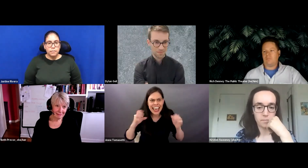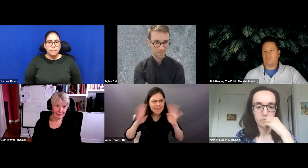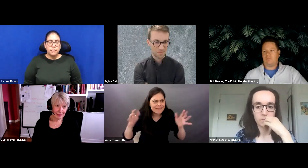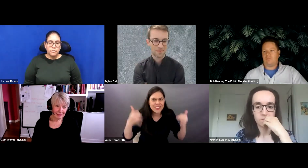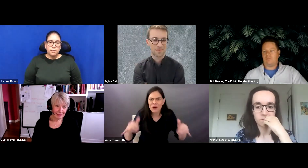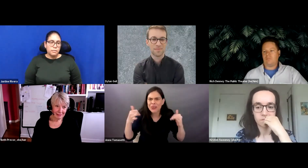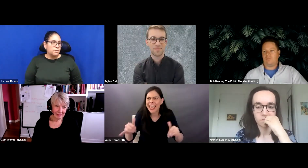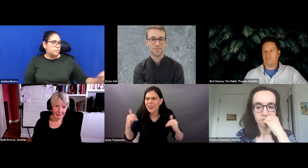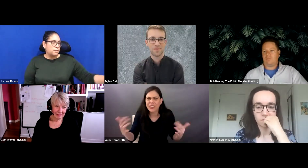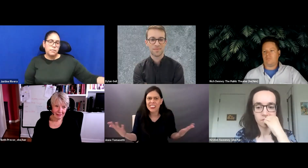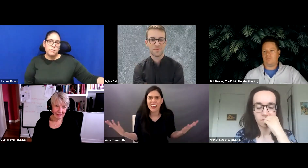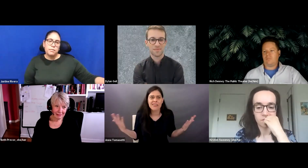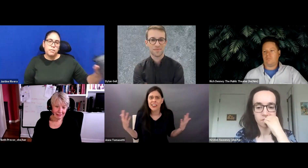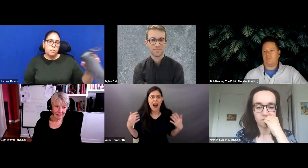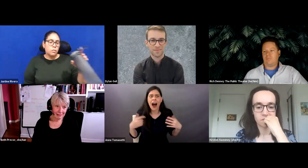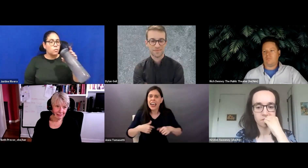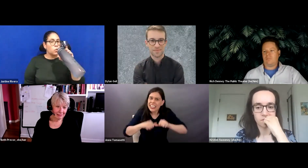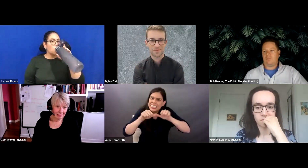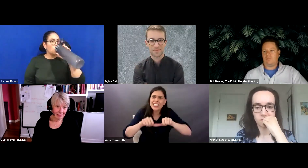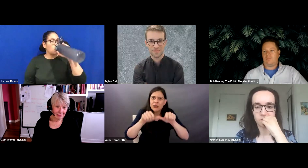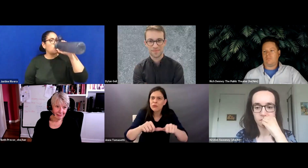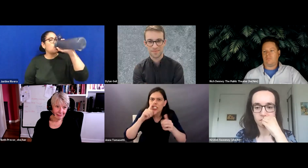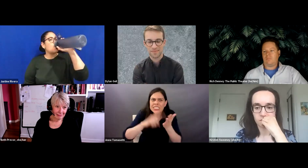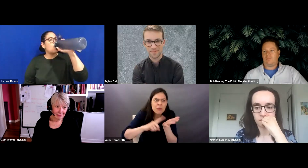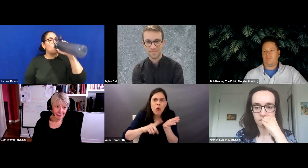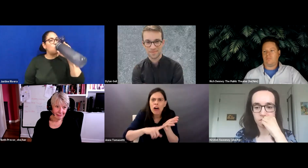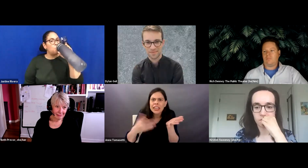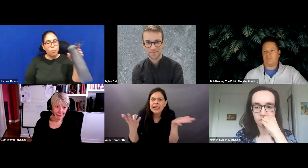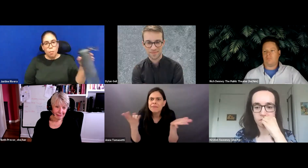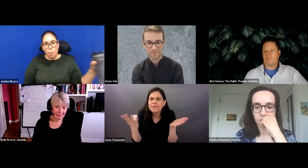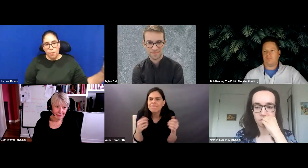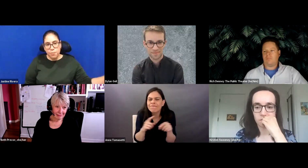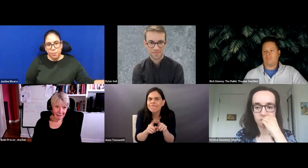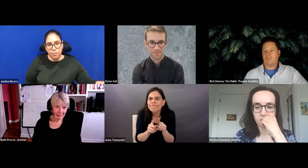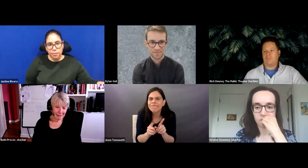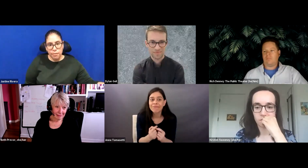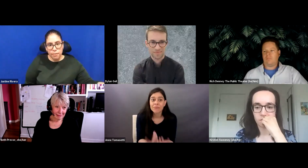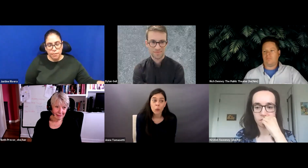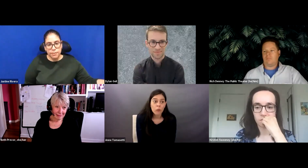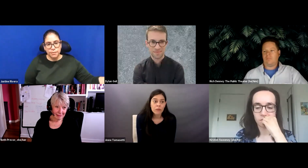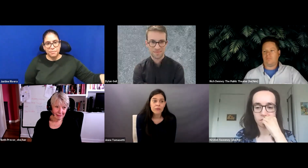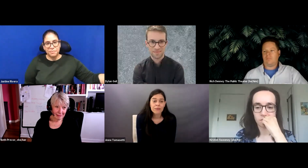so many options, and we could really just come up with so many different ideas. And I think that we should keep exploring and not stop here.